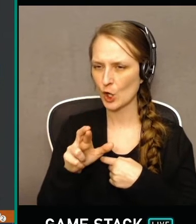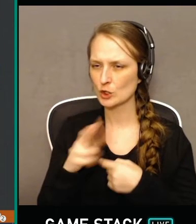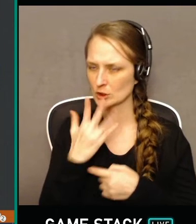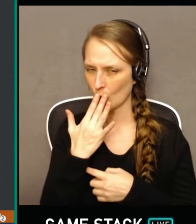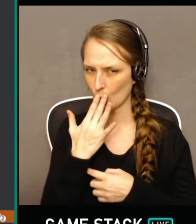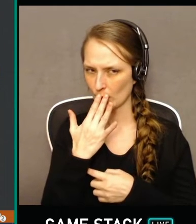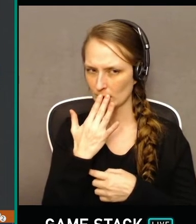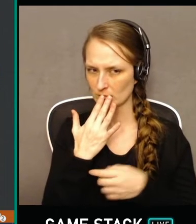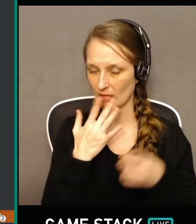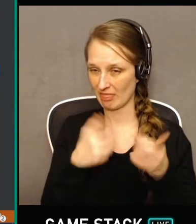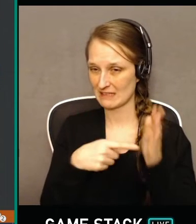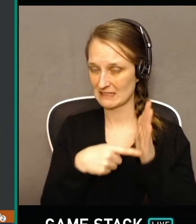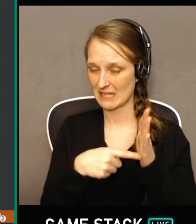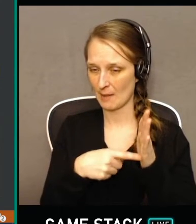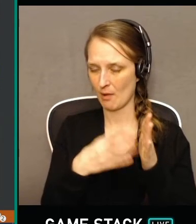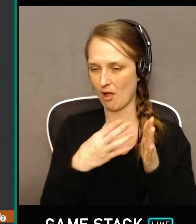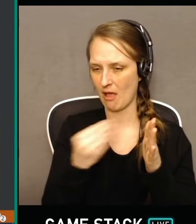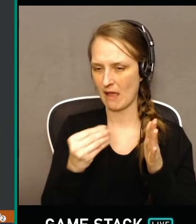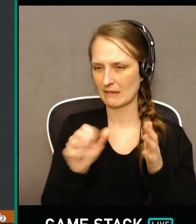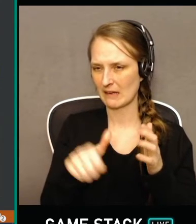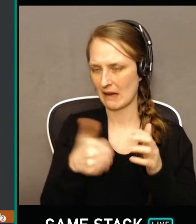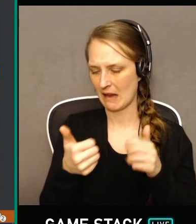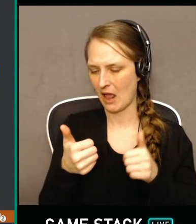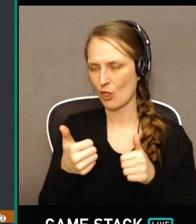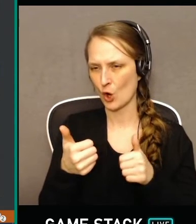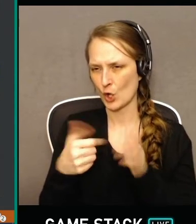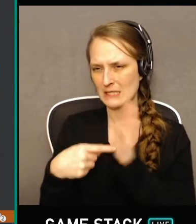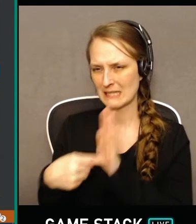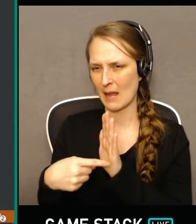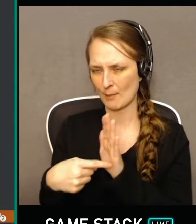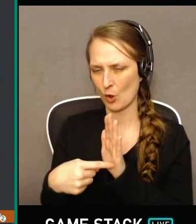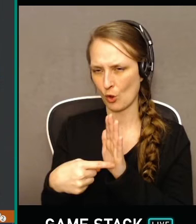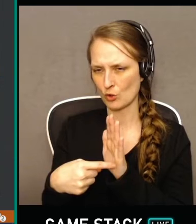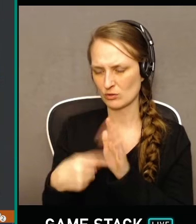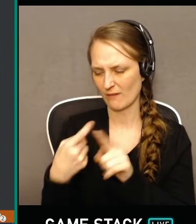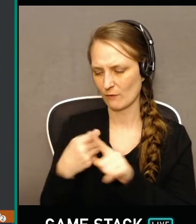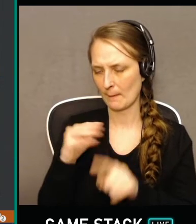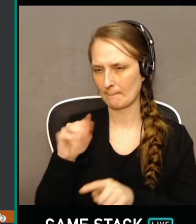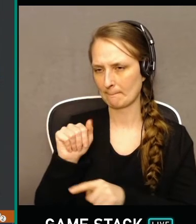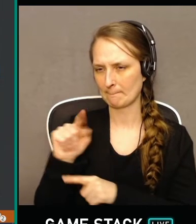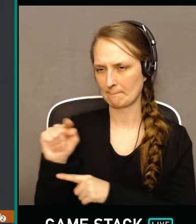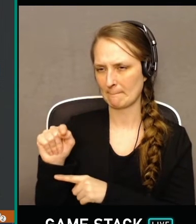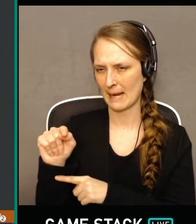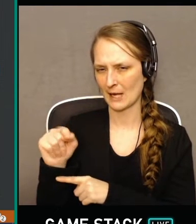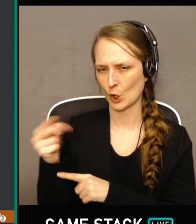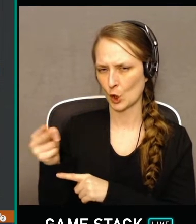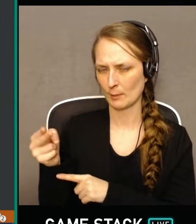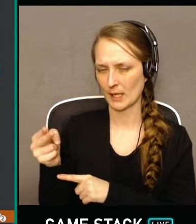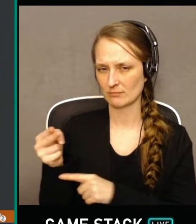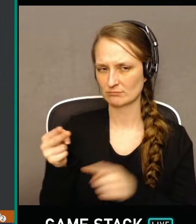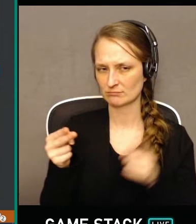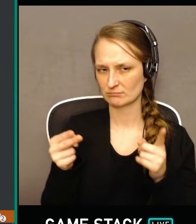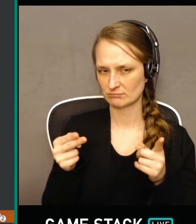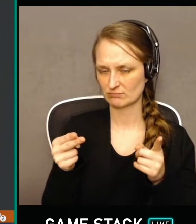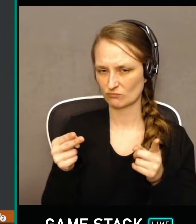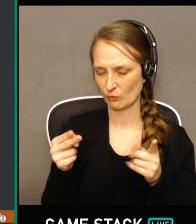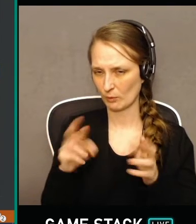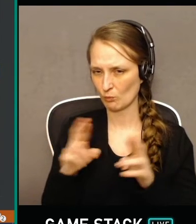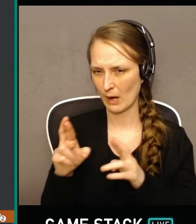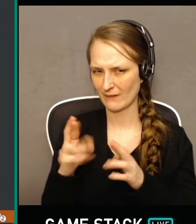This sample and our other mesh shader samples courtesy of Matt Hurlimann have also been up for some time. So why did I pick this sample